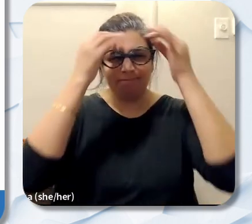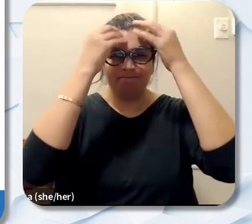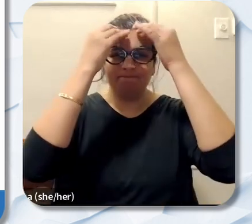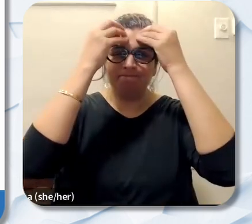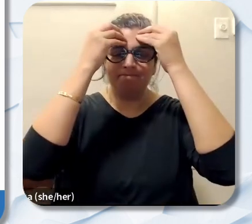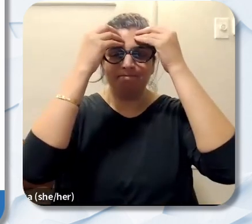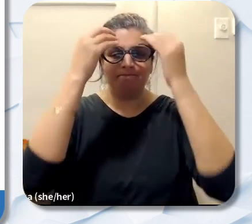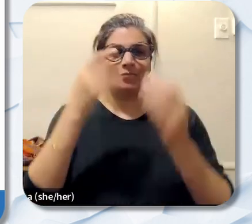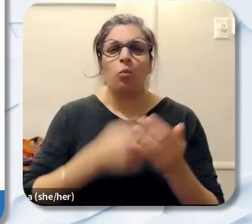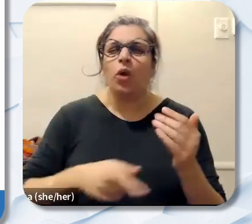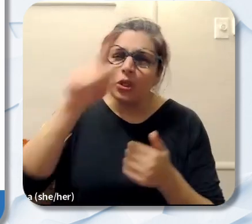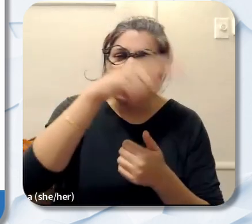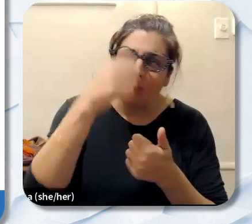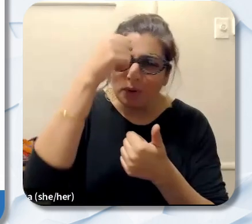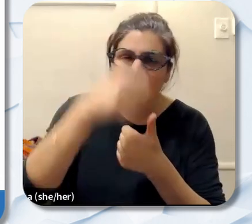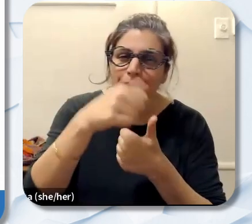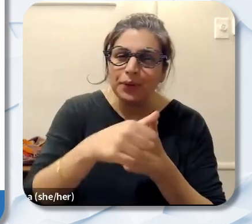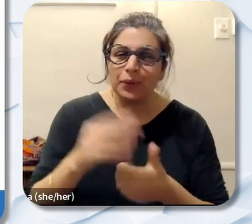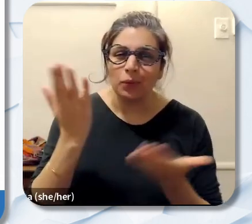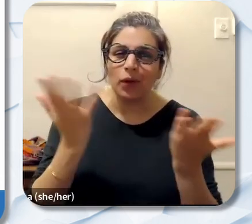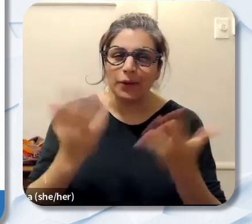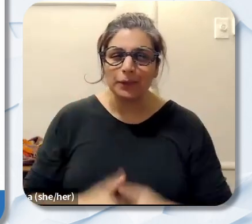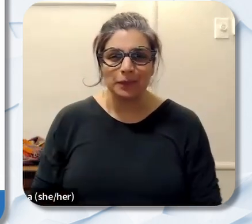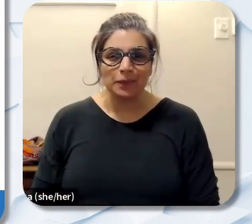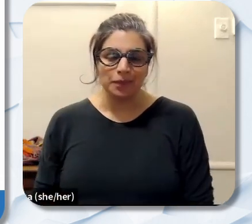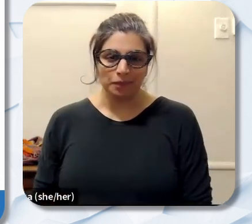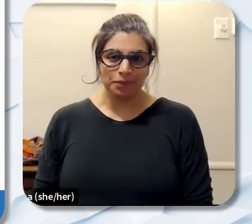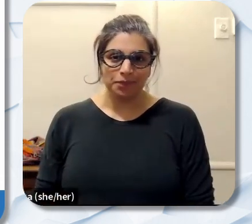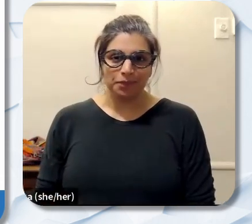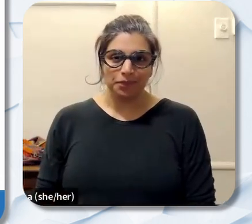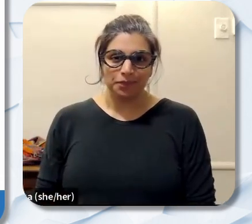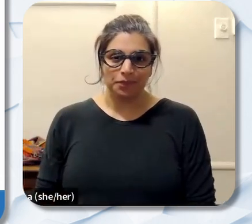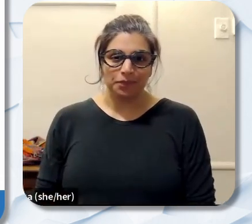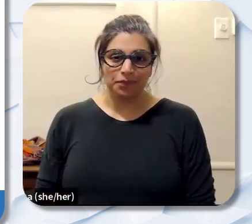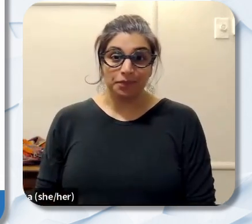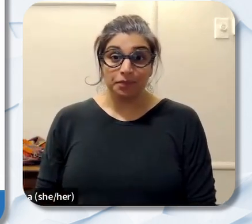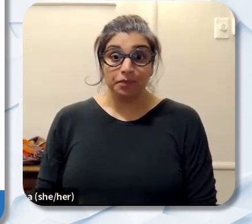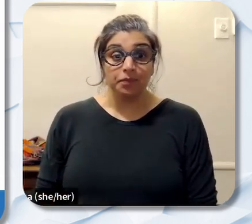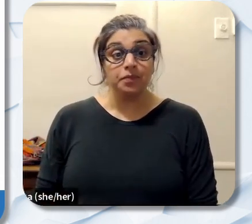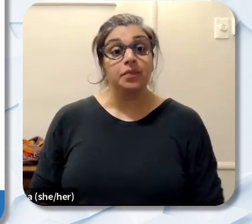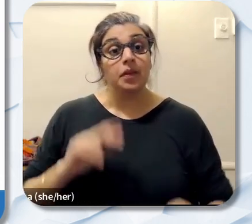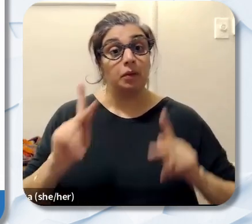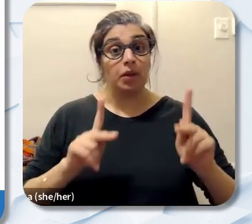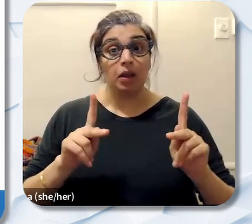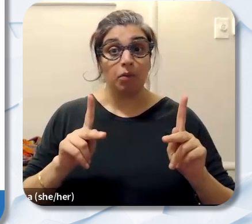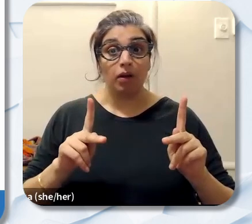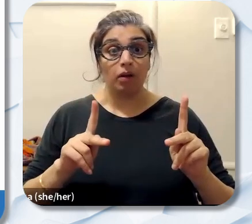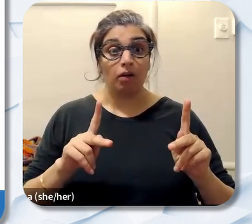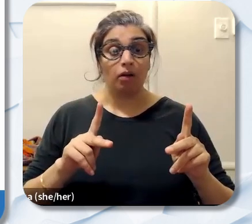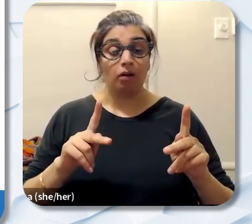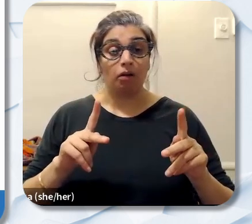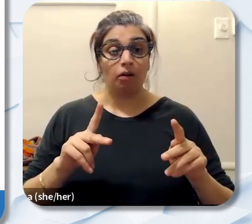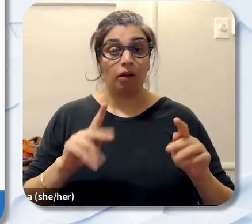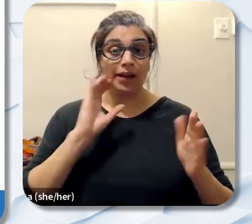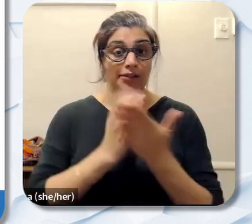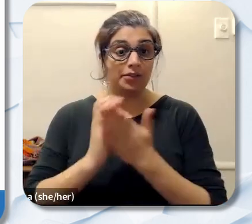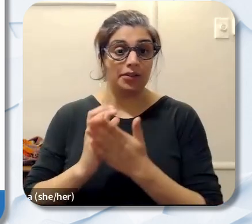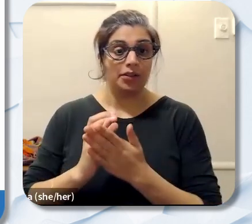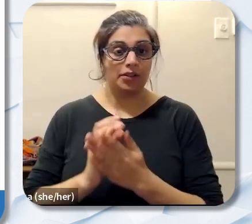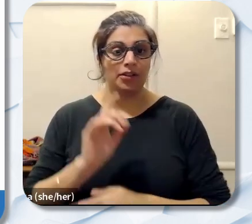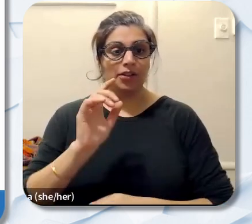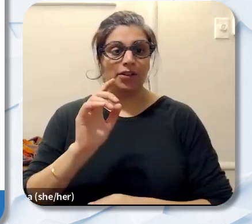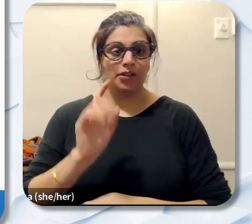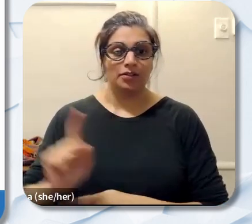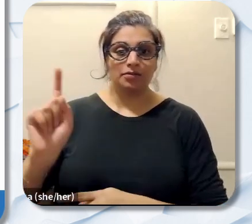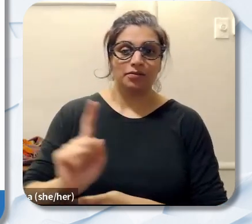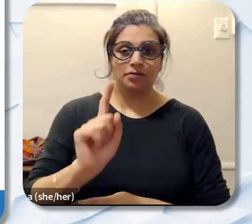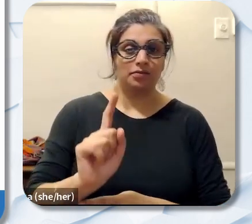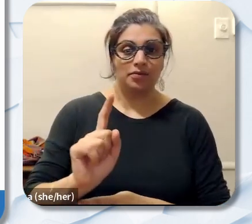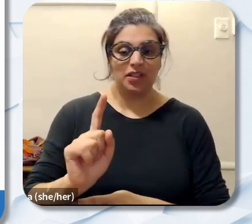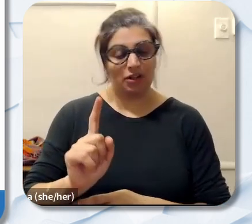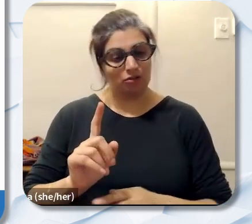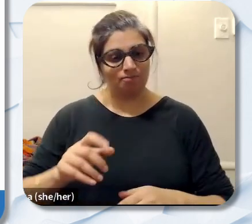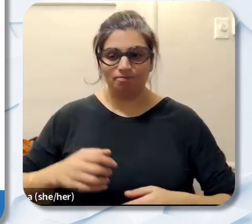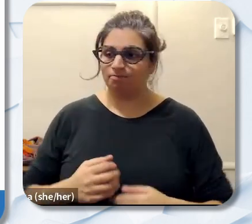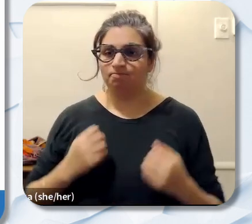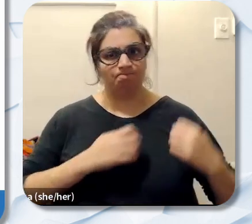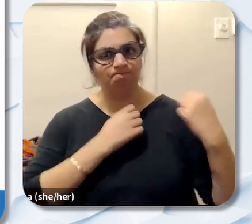you remember? The humans captured in this moment walking in victory in the presence of hate. These